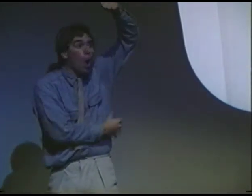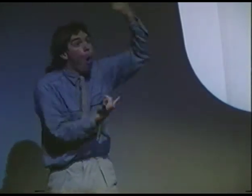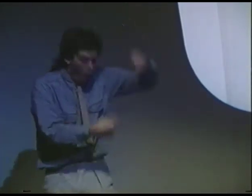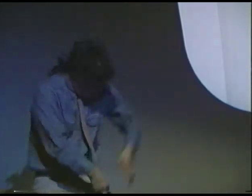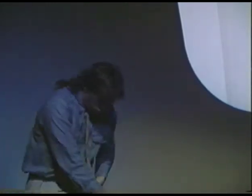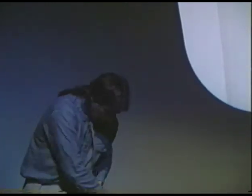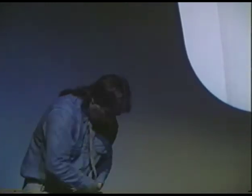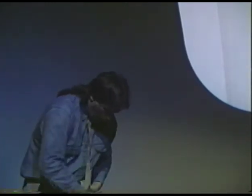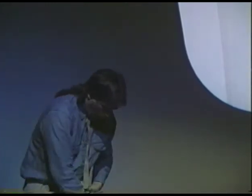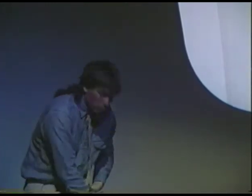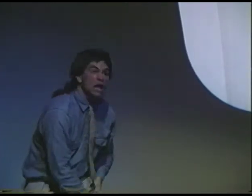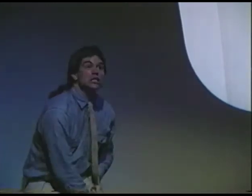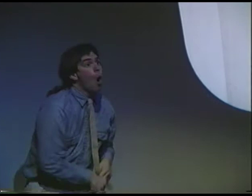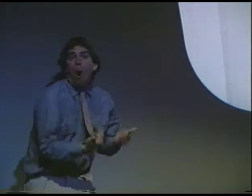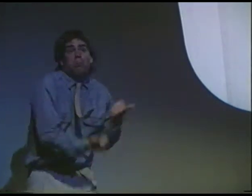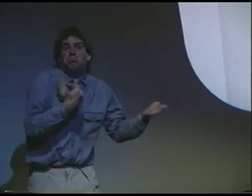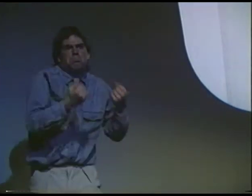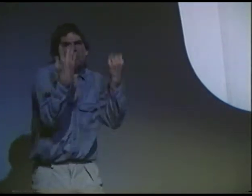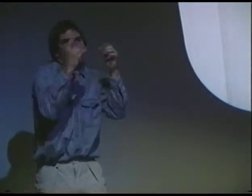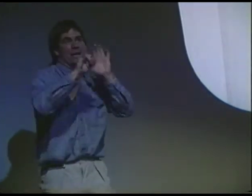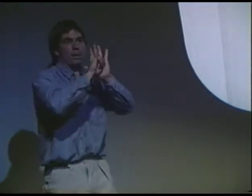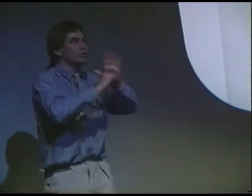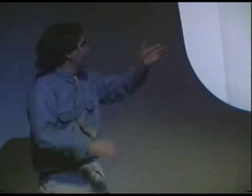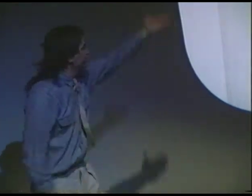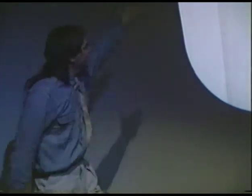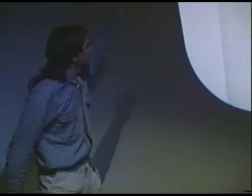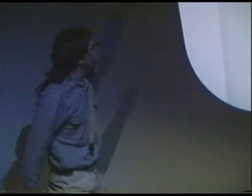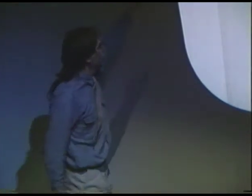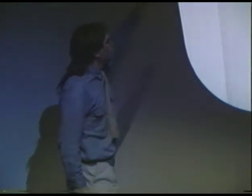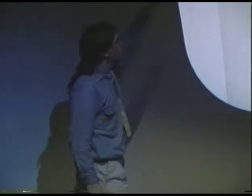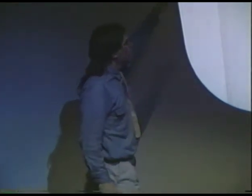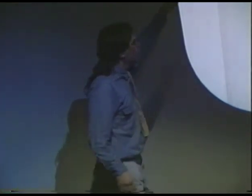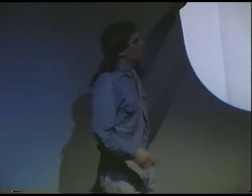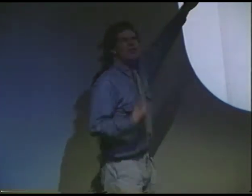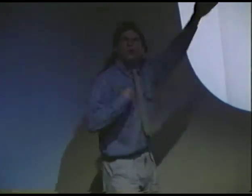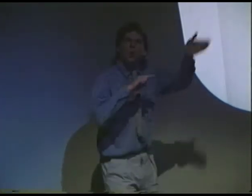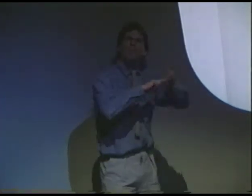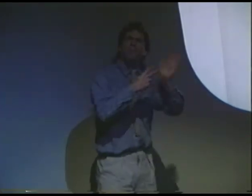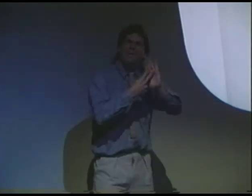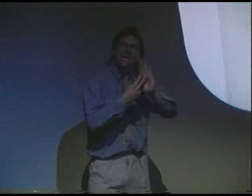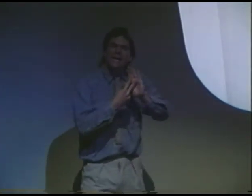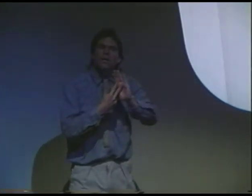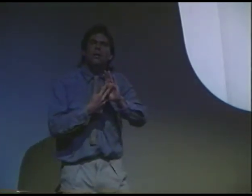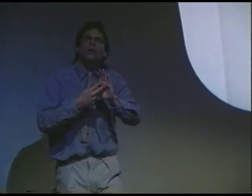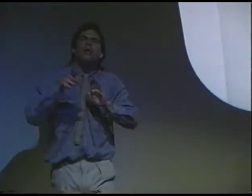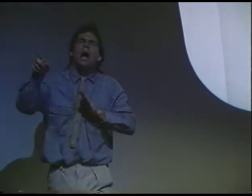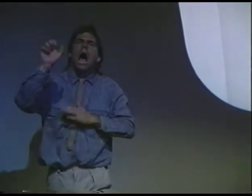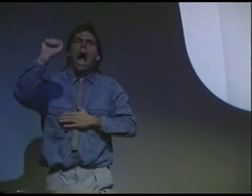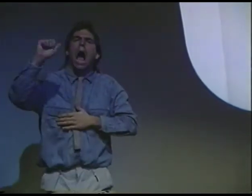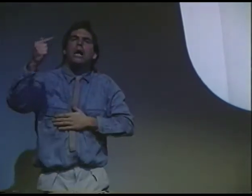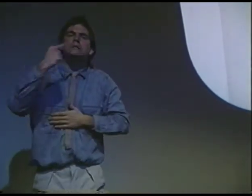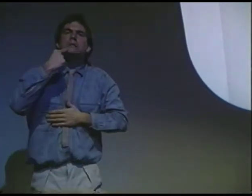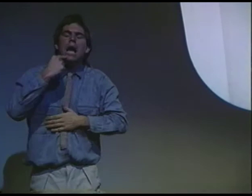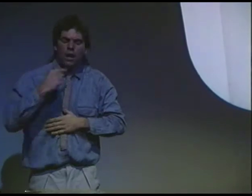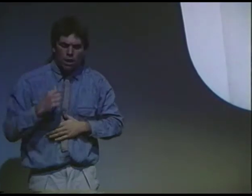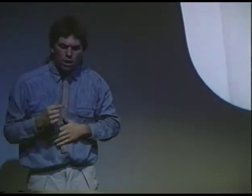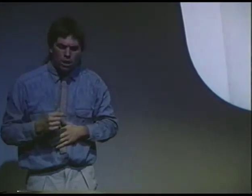or like that, a ring of maggots. It doesn't matter. There's a lot of different images you can get out of that. So you see what I mean?